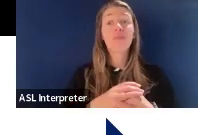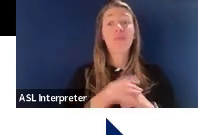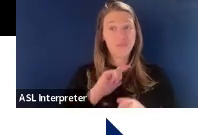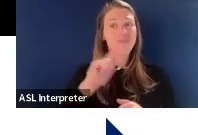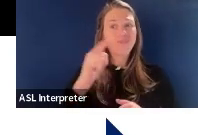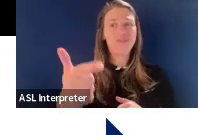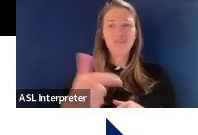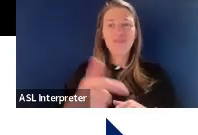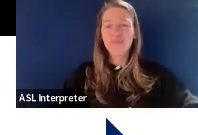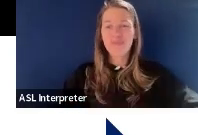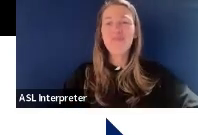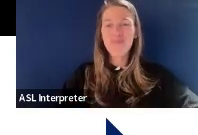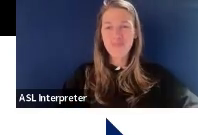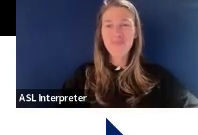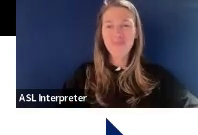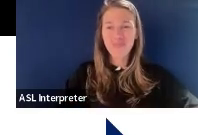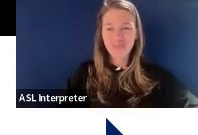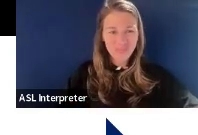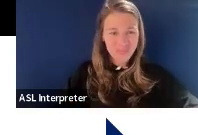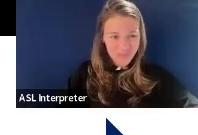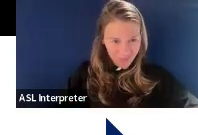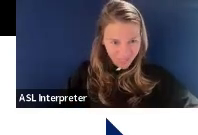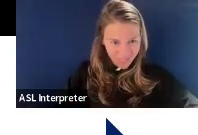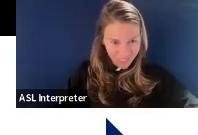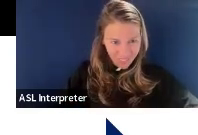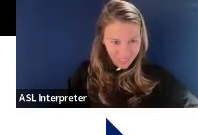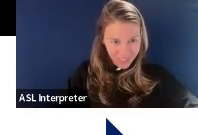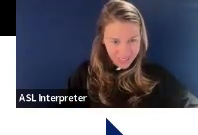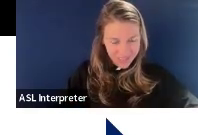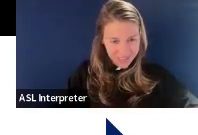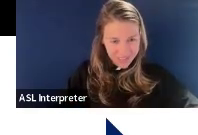Once all of these steps are complete, the participant is then able to begin